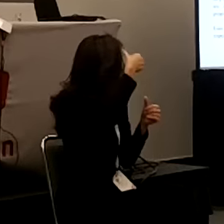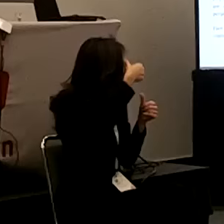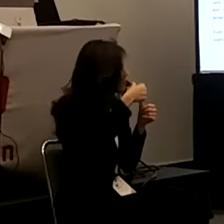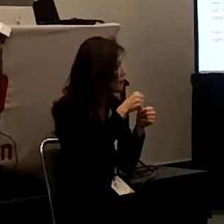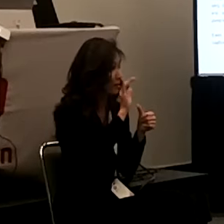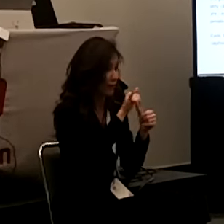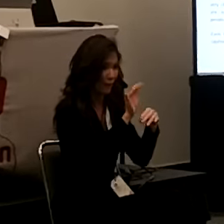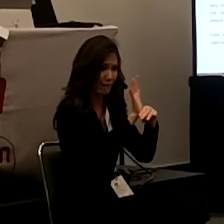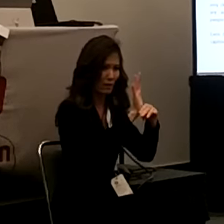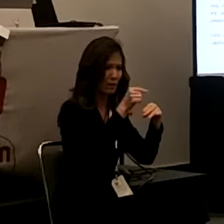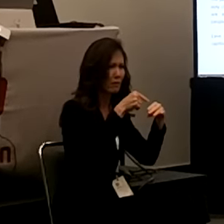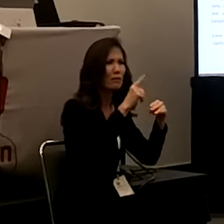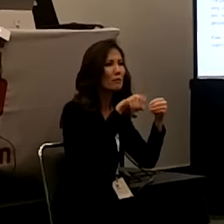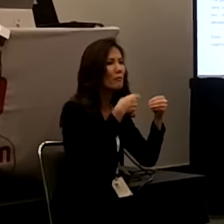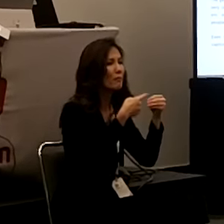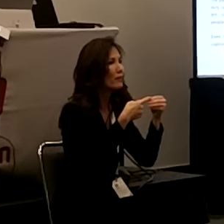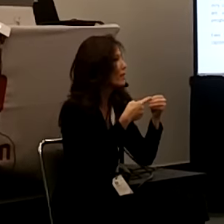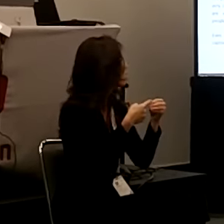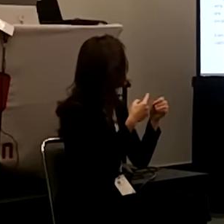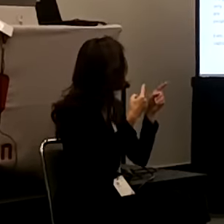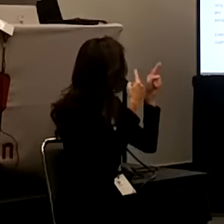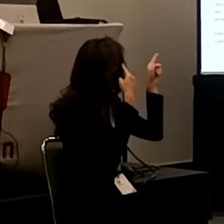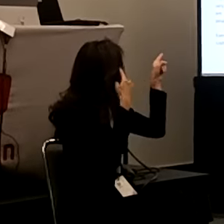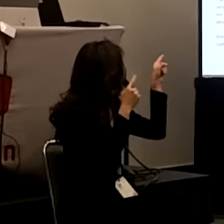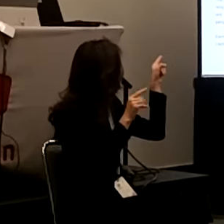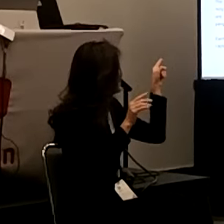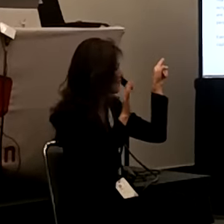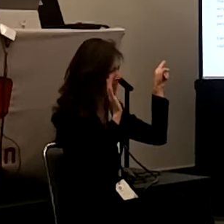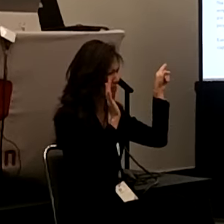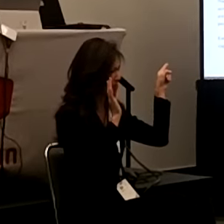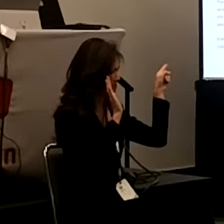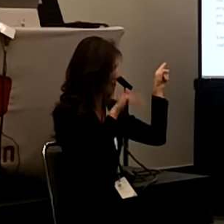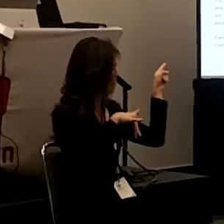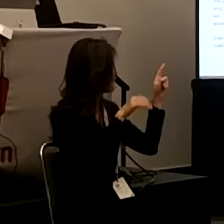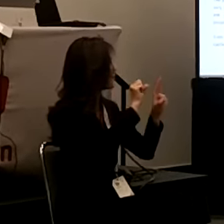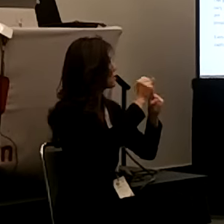but I think it was around the time when... That kind of stuff.